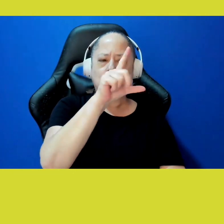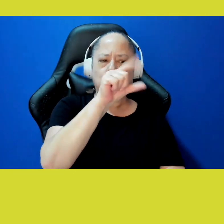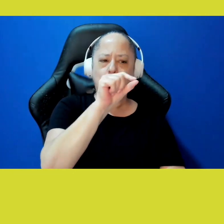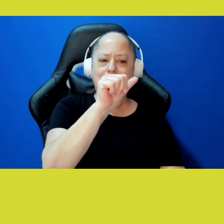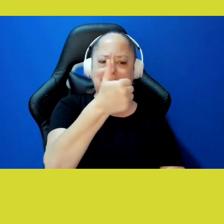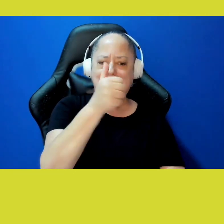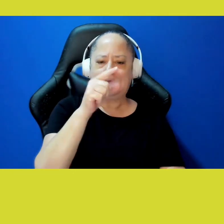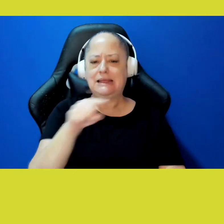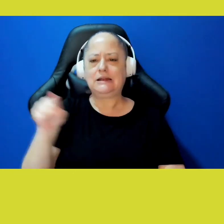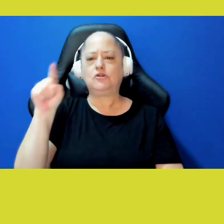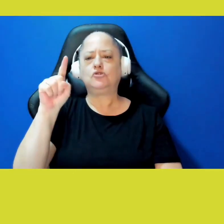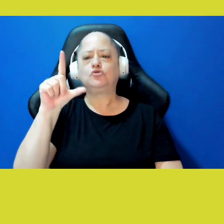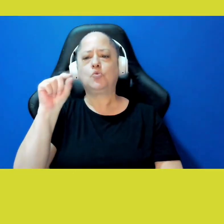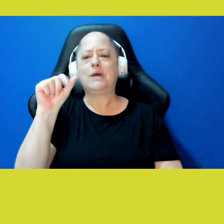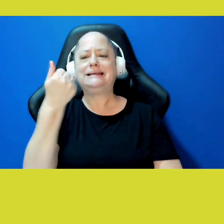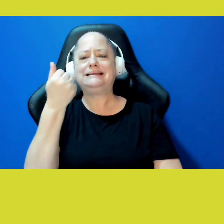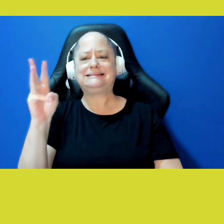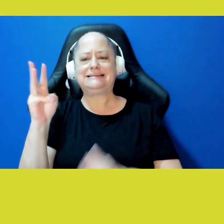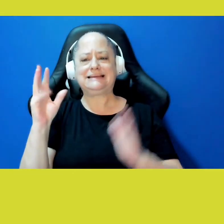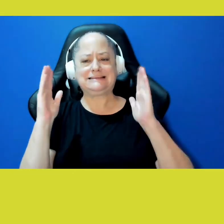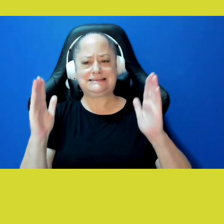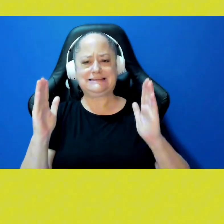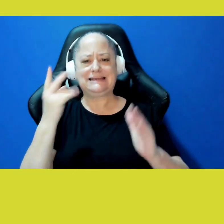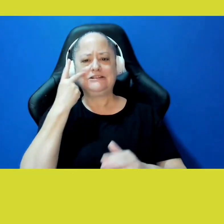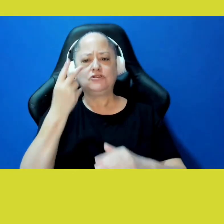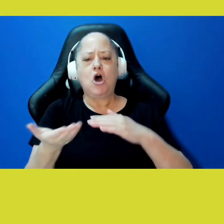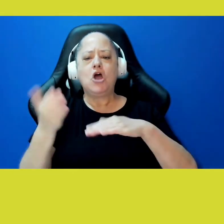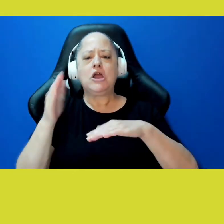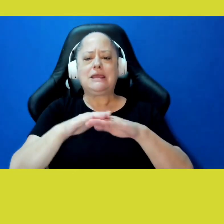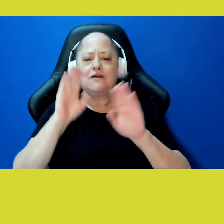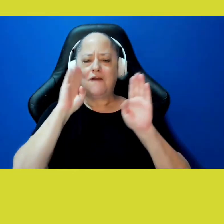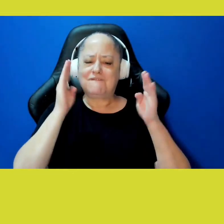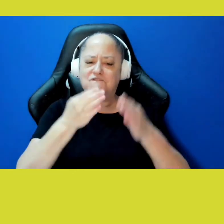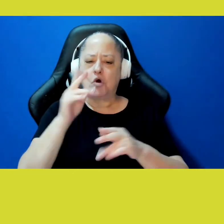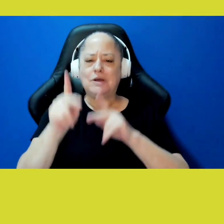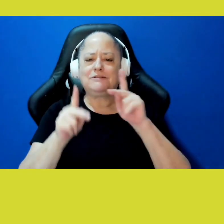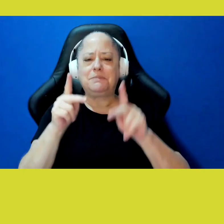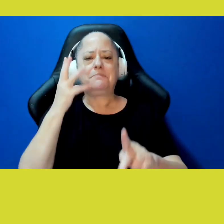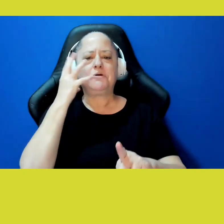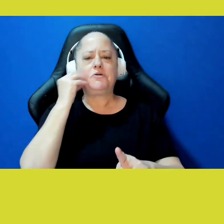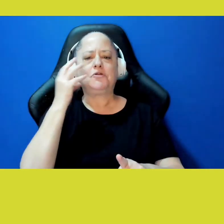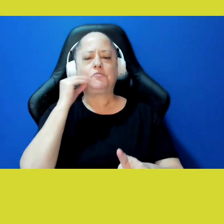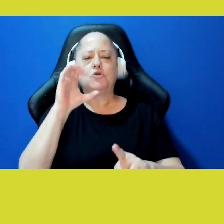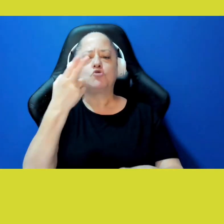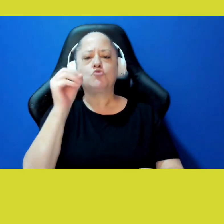we also saw an increase in focus on people that were experiencing chronic homelessness in permanent